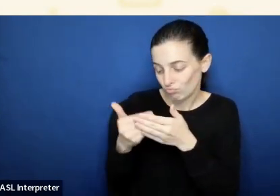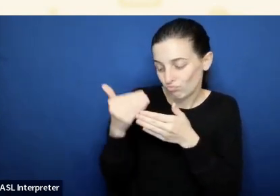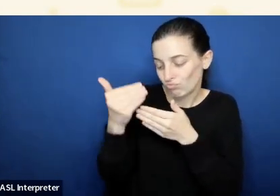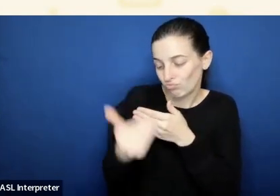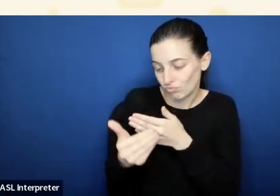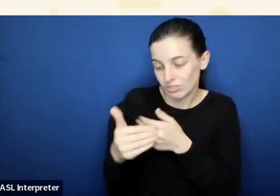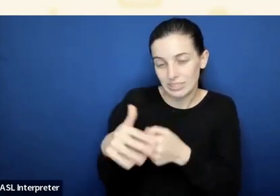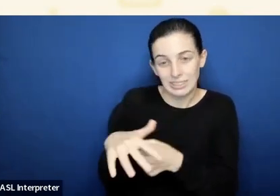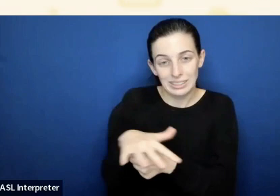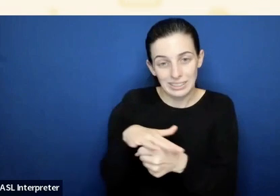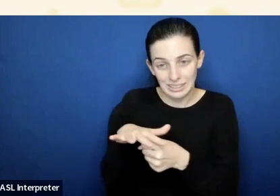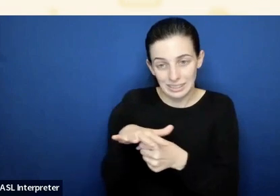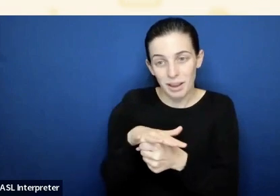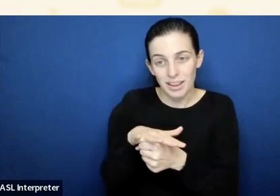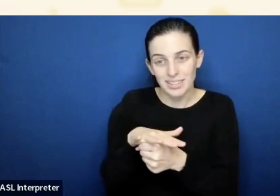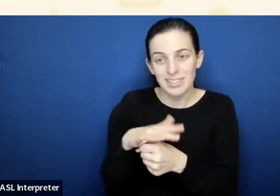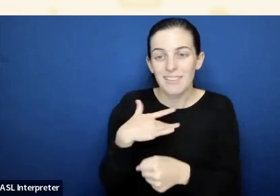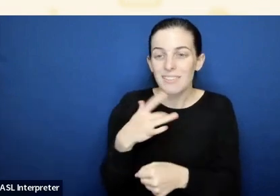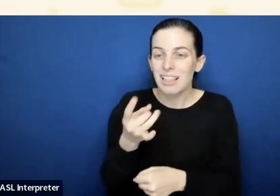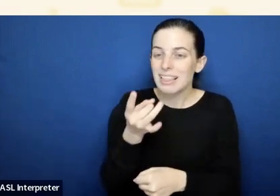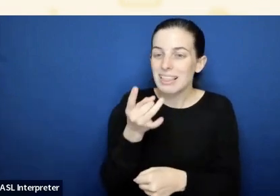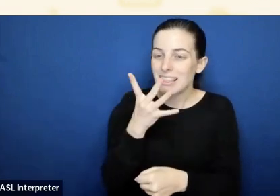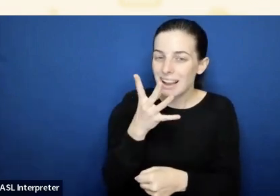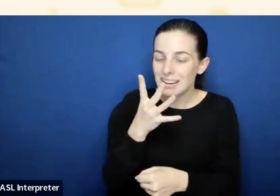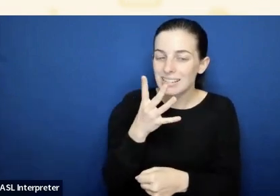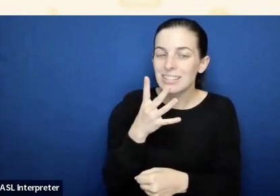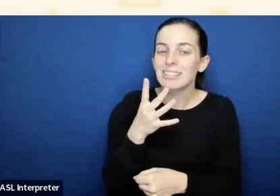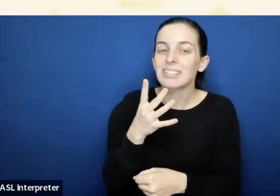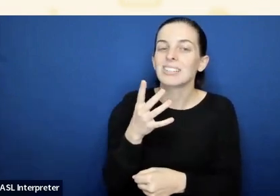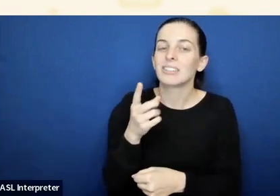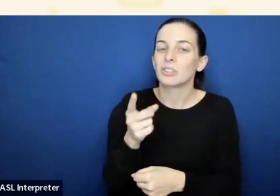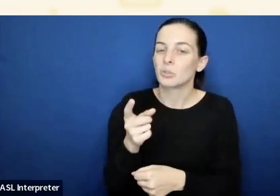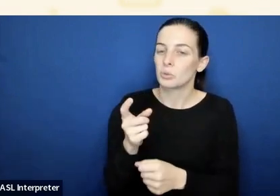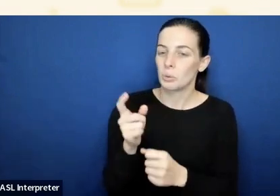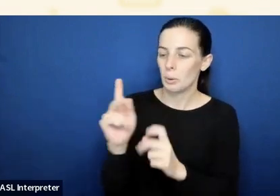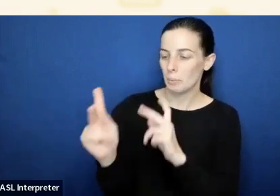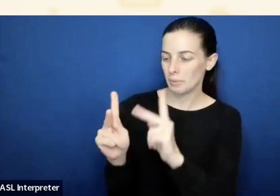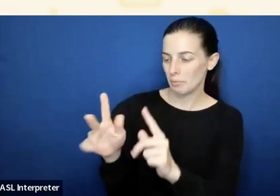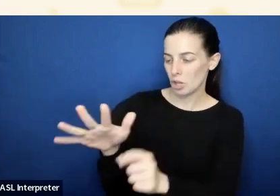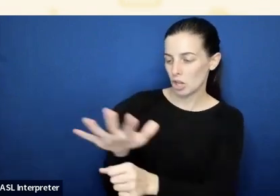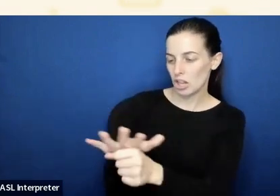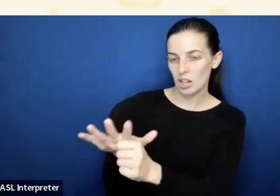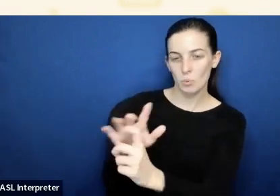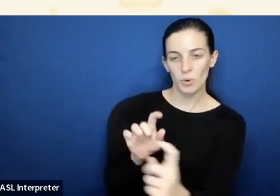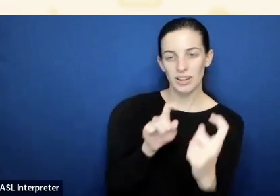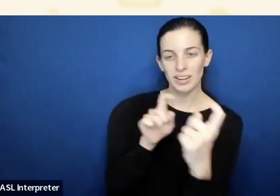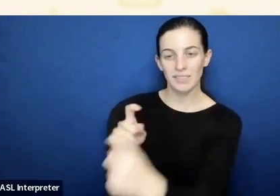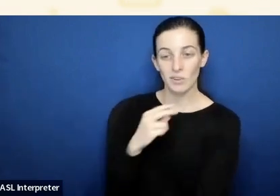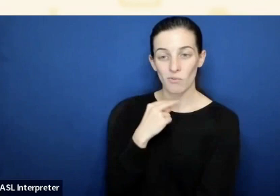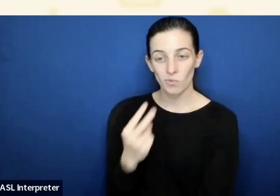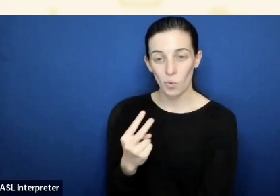to light, where silent struggles are given a voice, and where the invisible becomes visible.